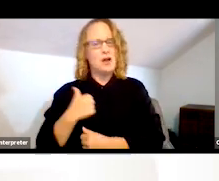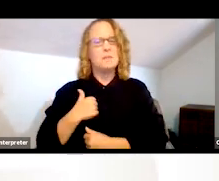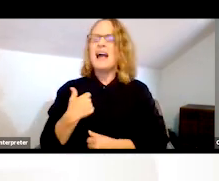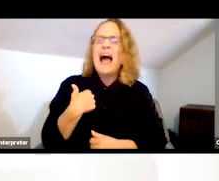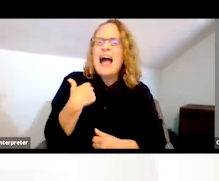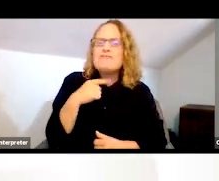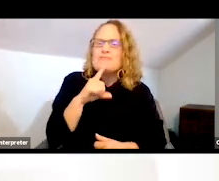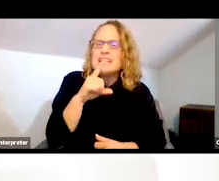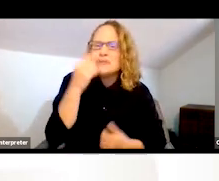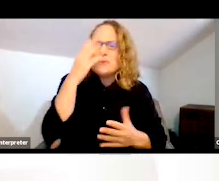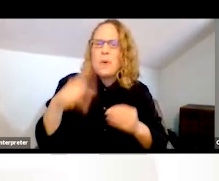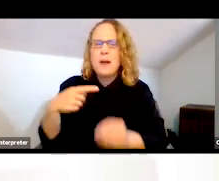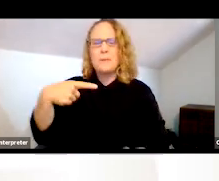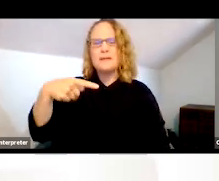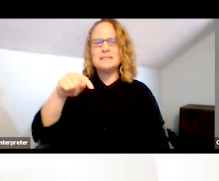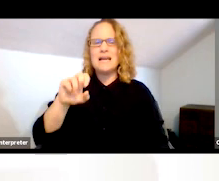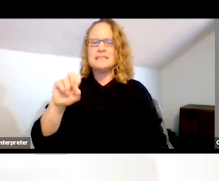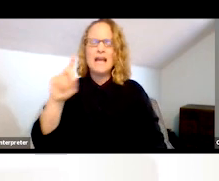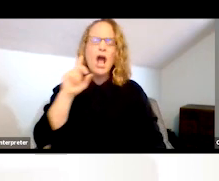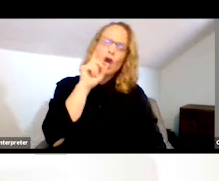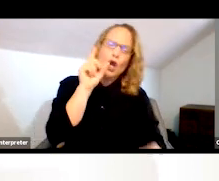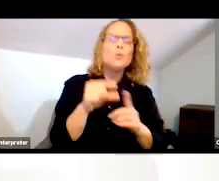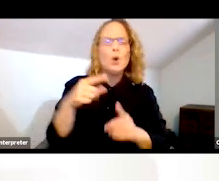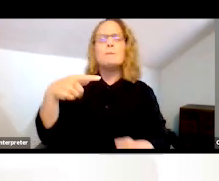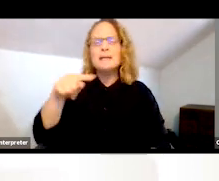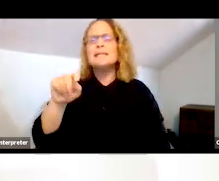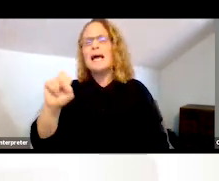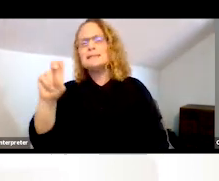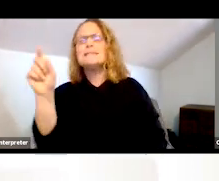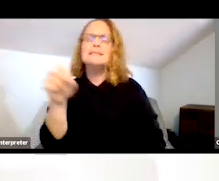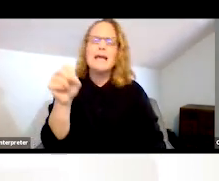with hypervigilant, and anxiety, and depression,